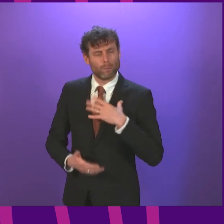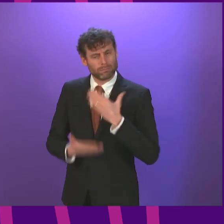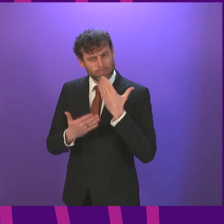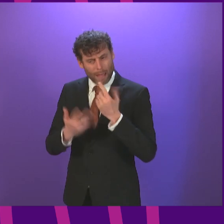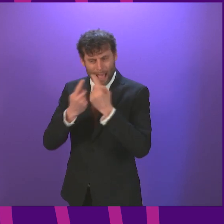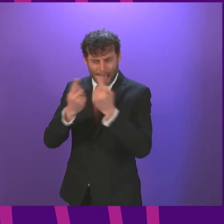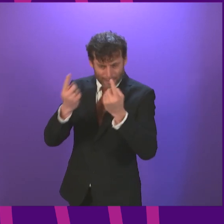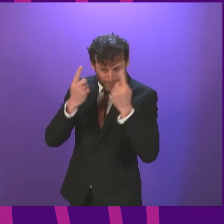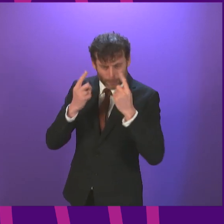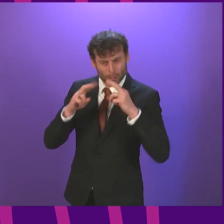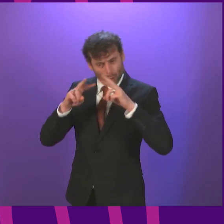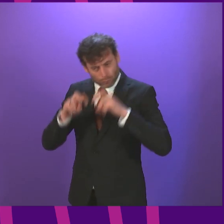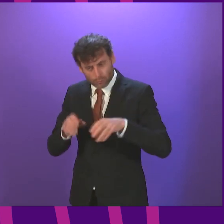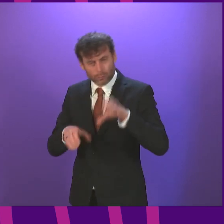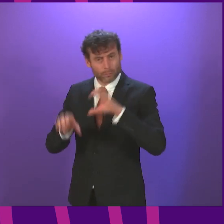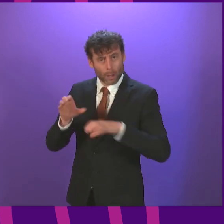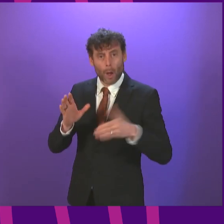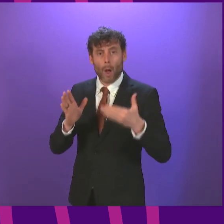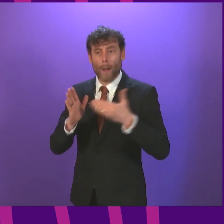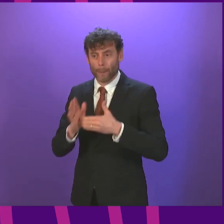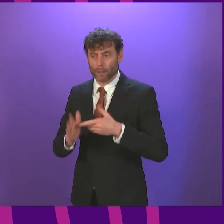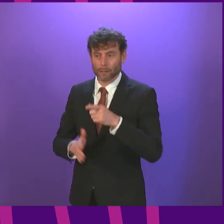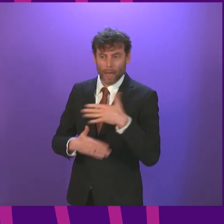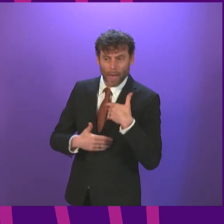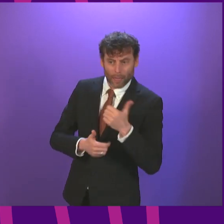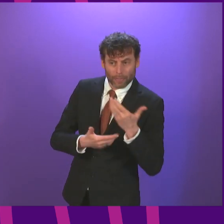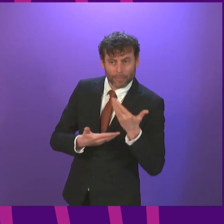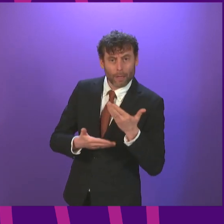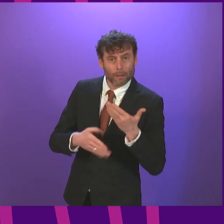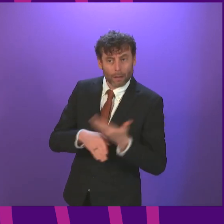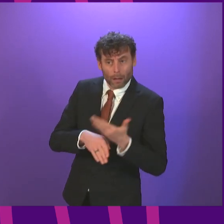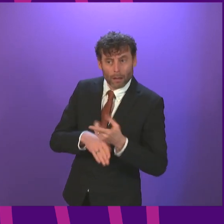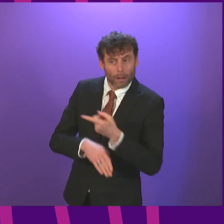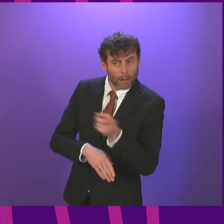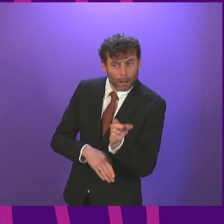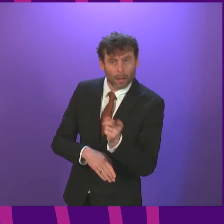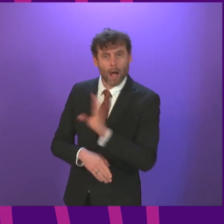health workers and the armed forces, all of whom have played an important part.